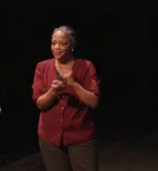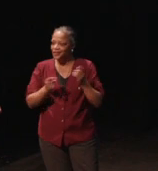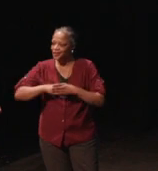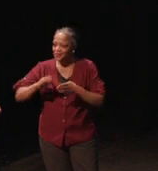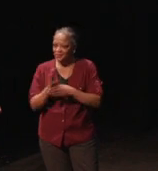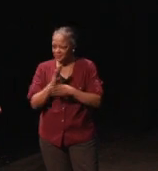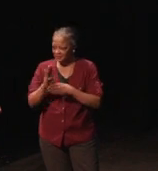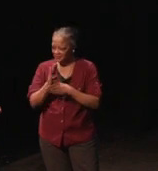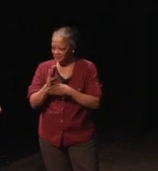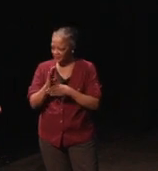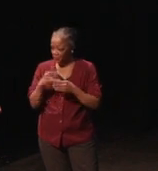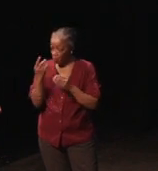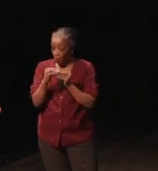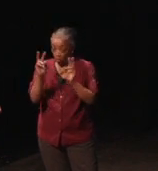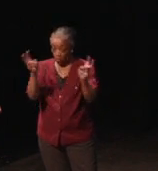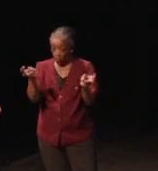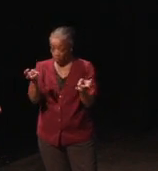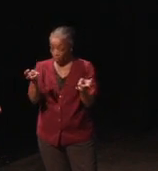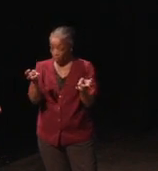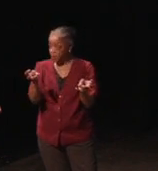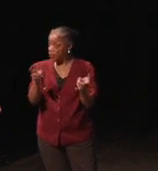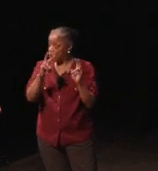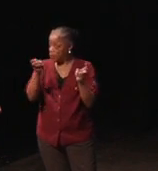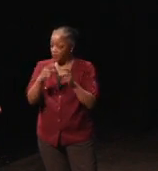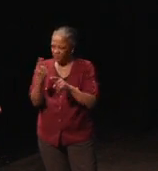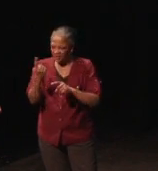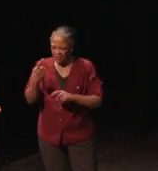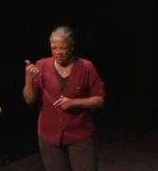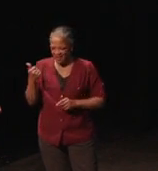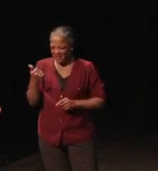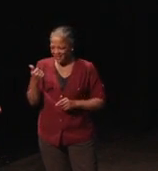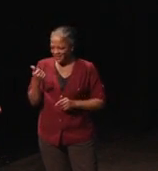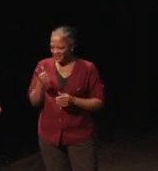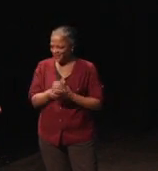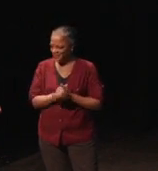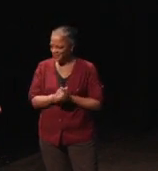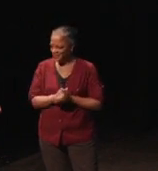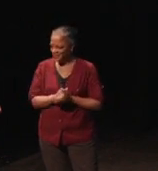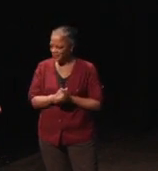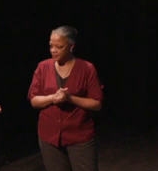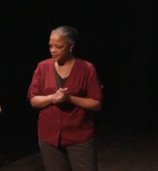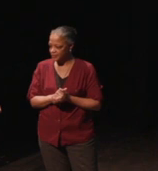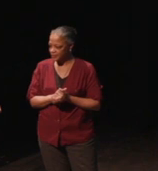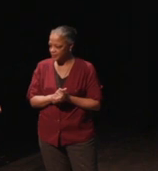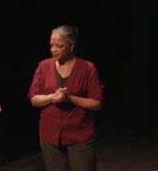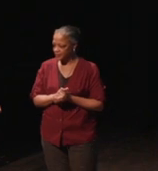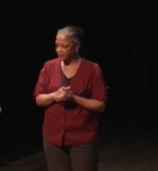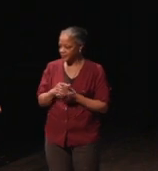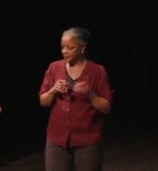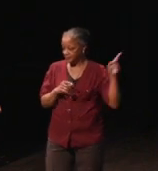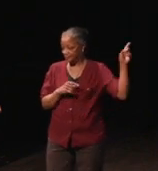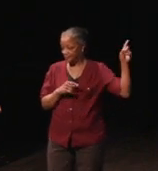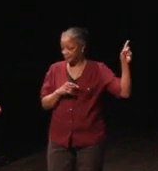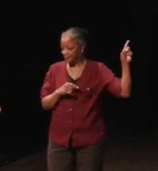I've got one more quote for you. This is actually a quote from some of the outside in the industry.